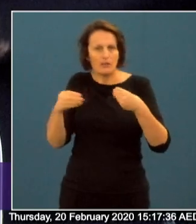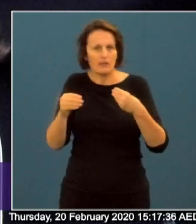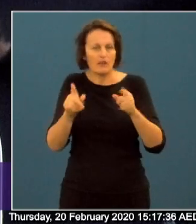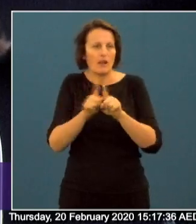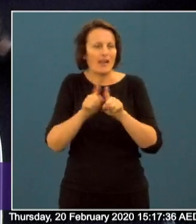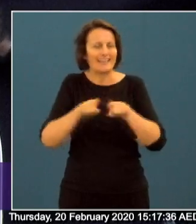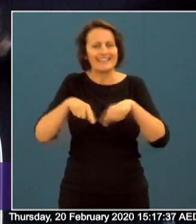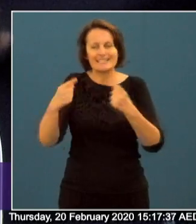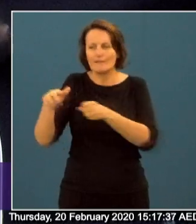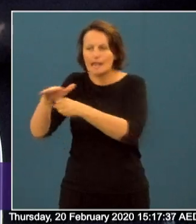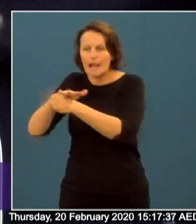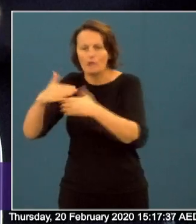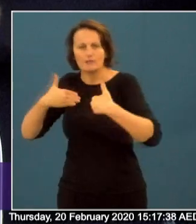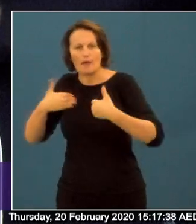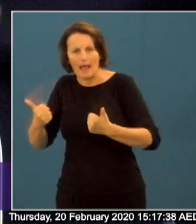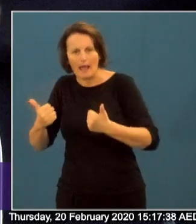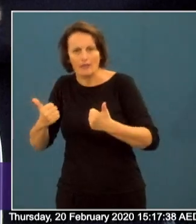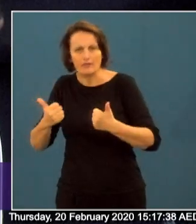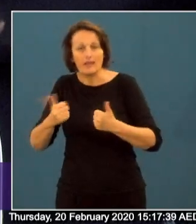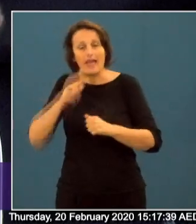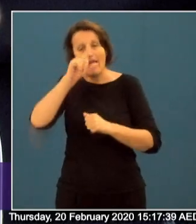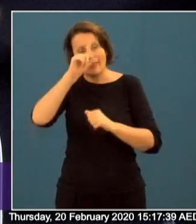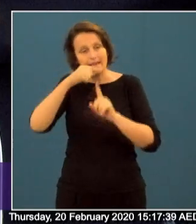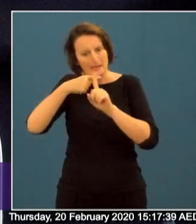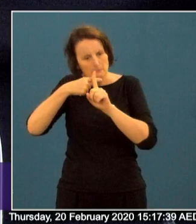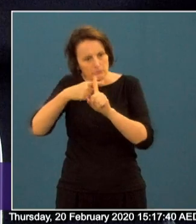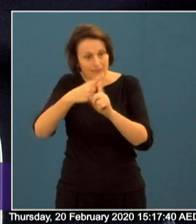and to target specific areas of need in the health sector.